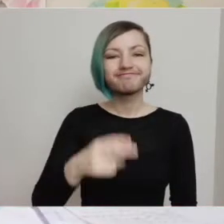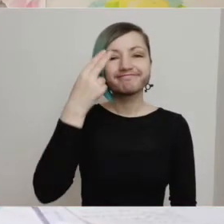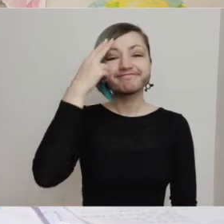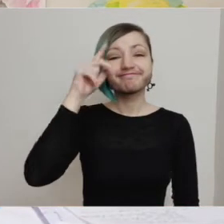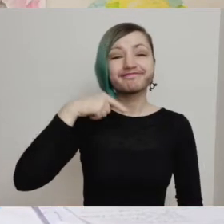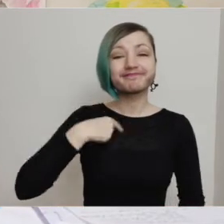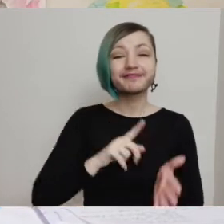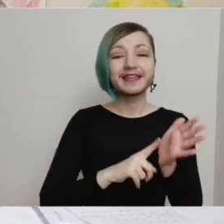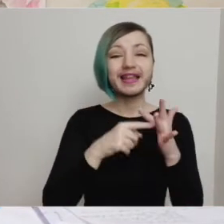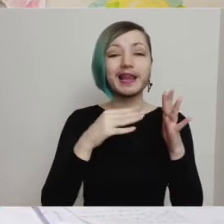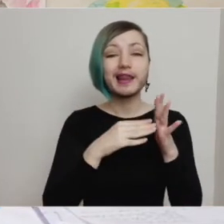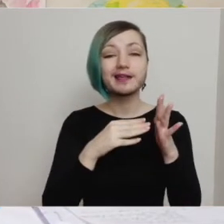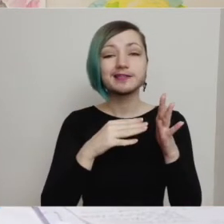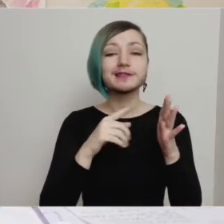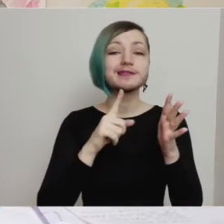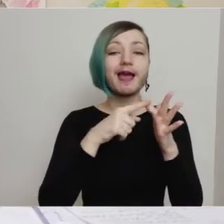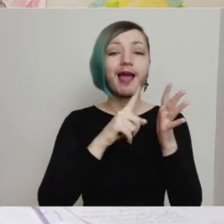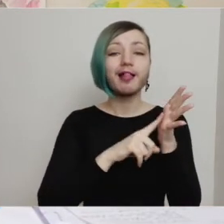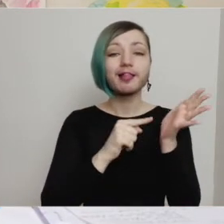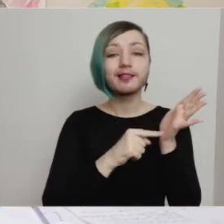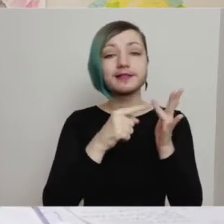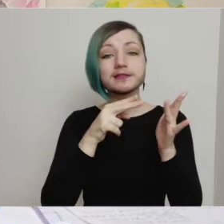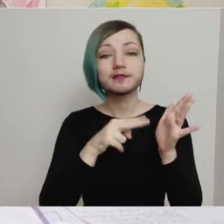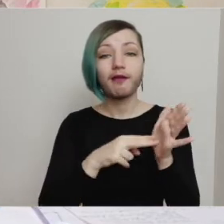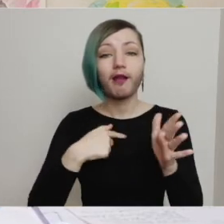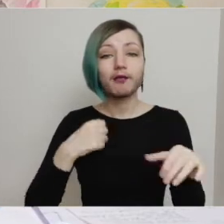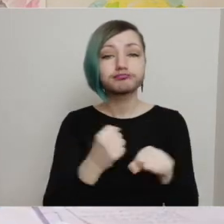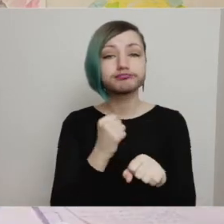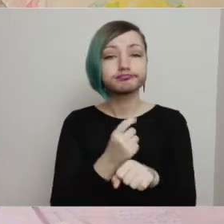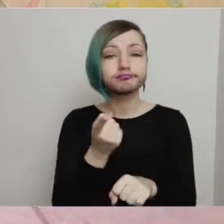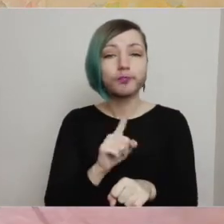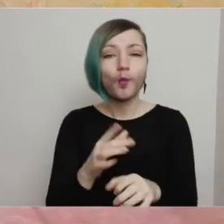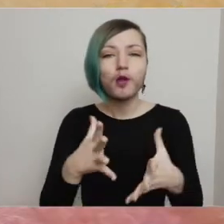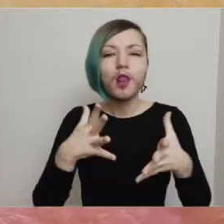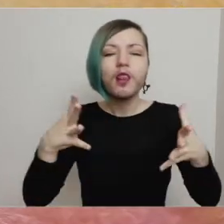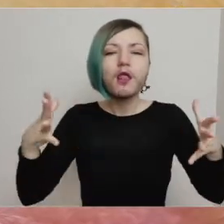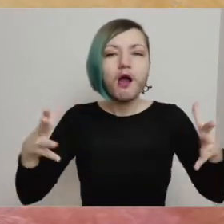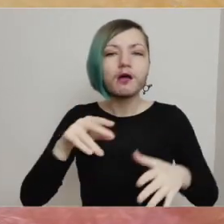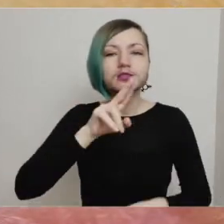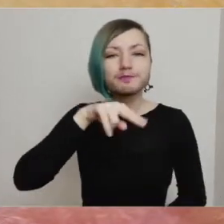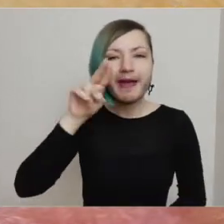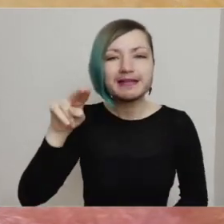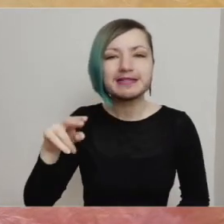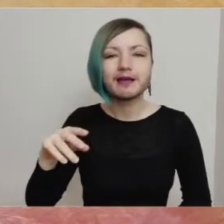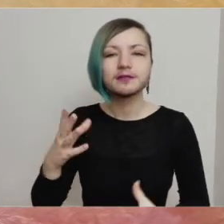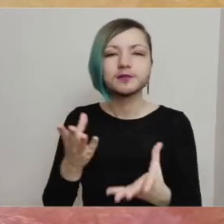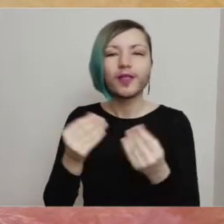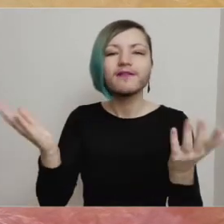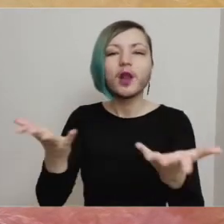i'm Liz Elton and I make large paintings that float in the breeze or maybe move